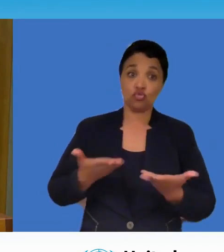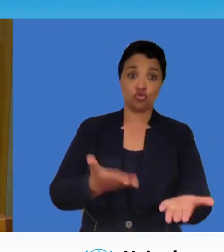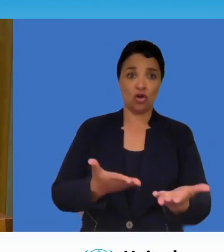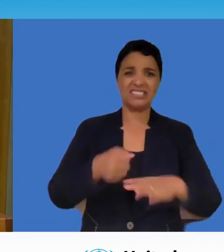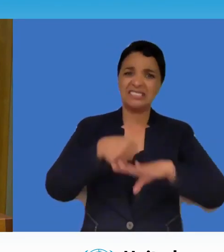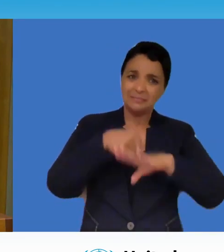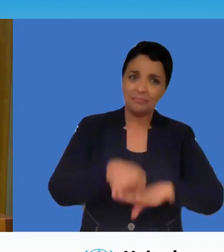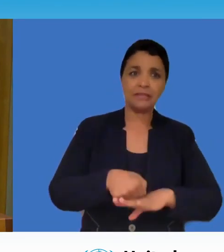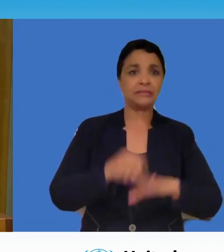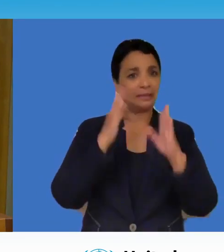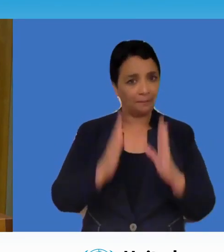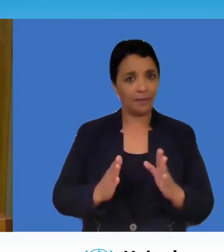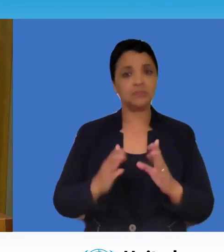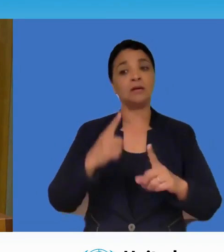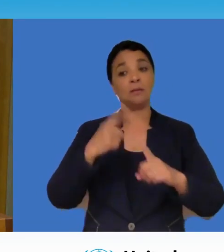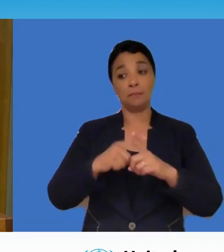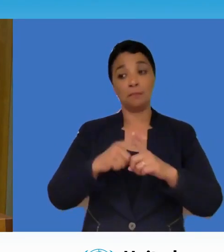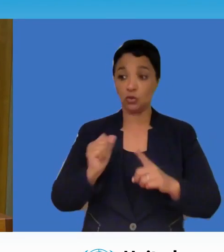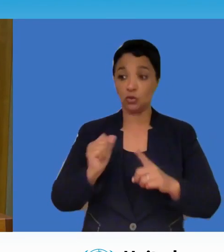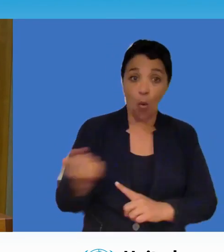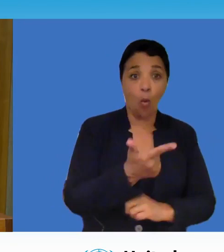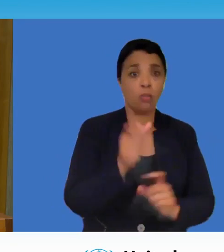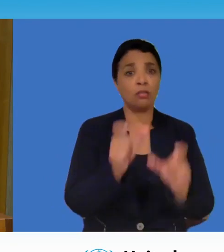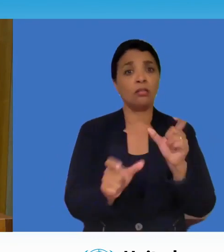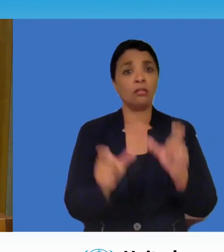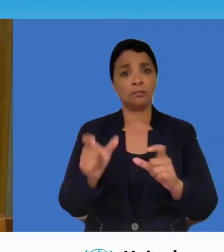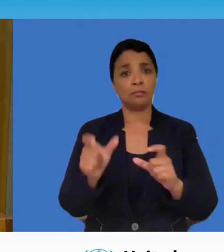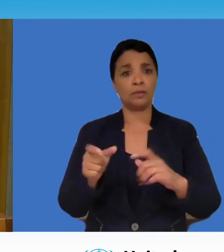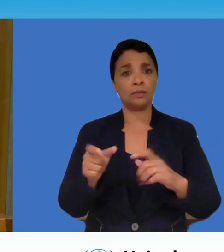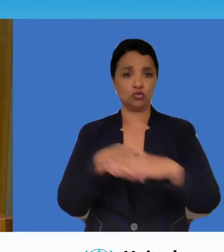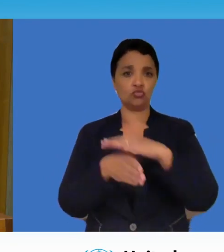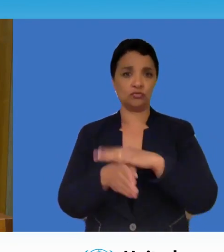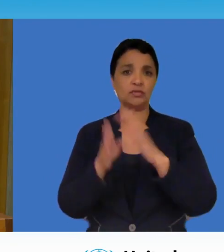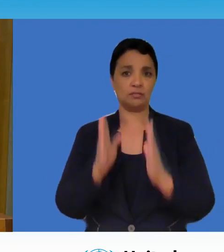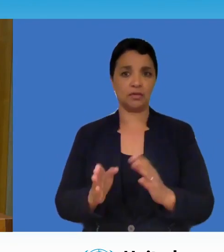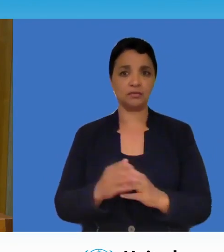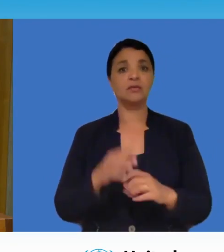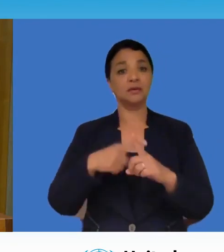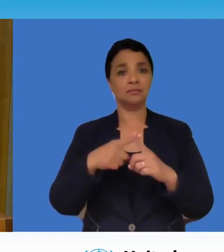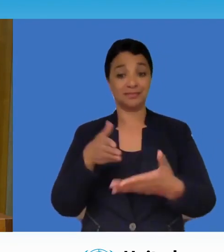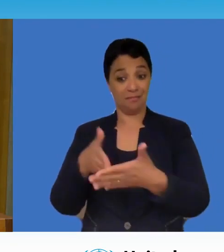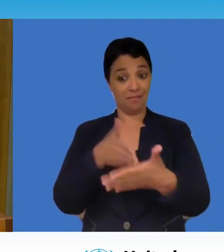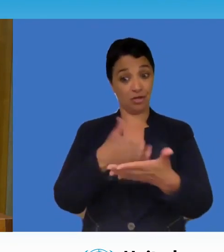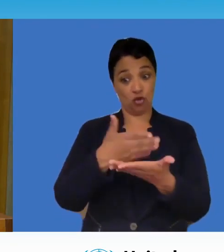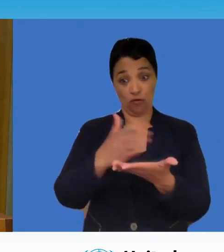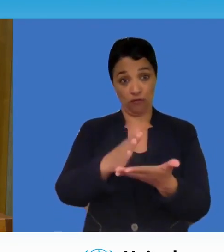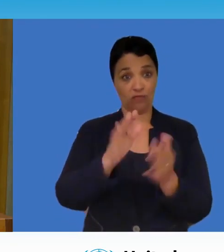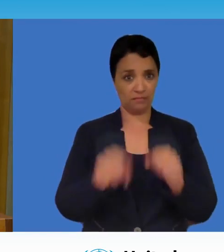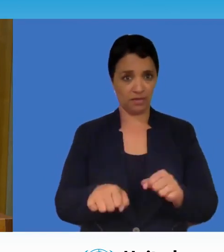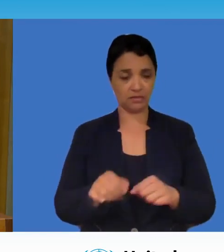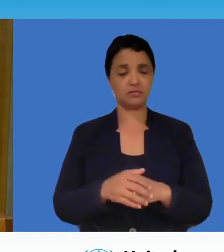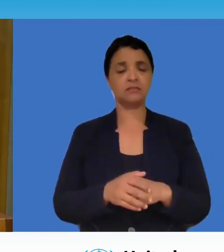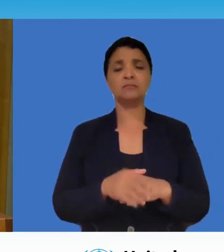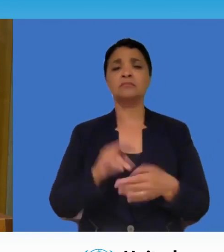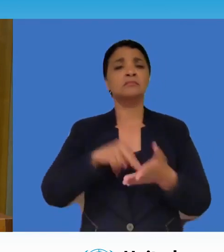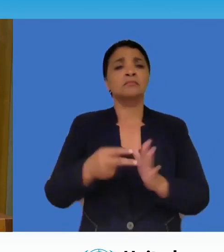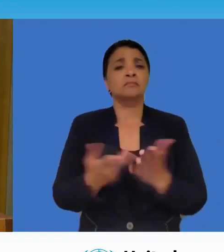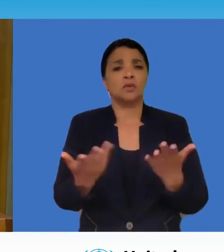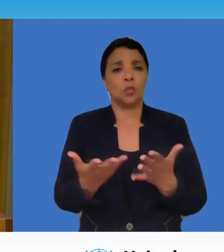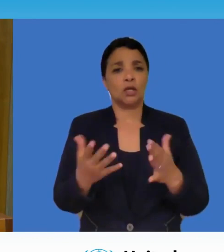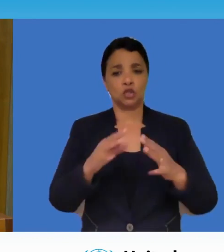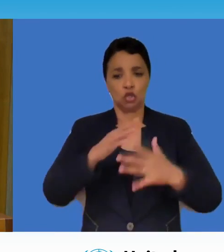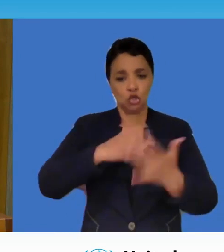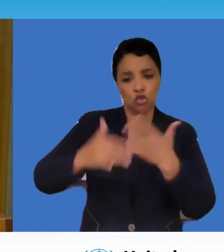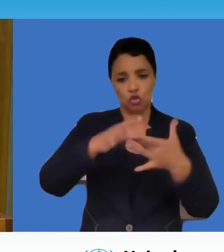uh services and services accessible to all and addressing barriers this of course Fosters social